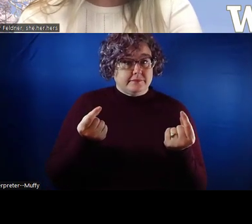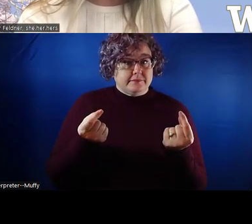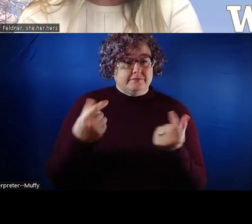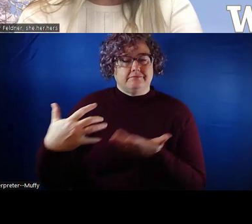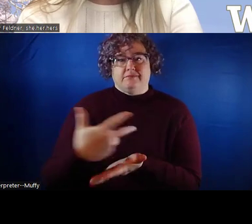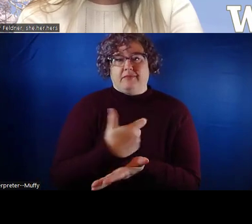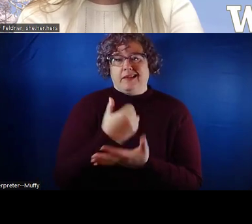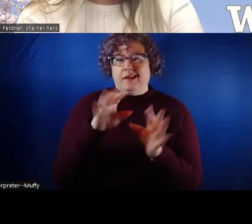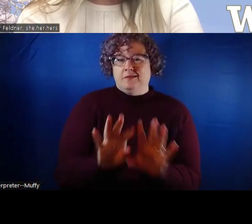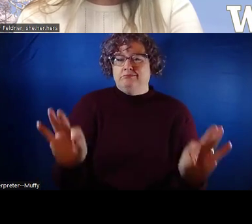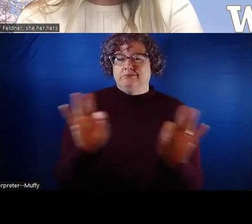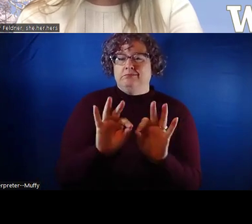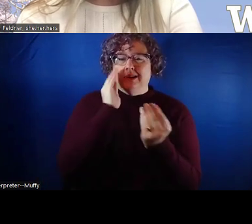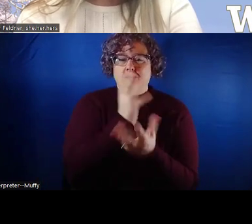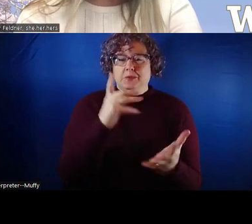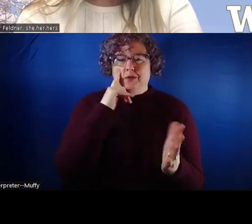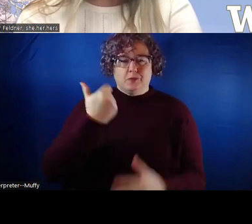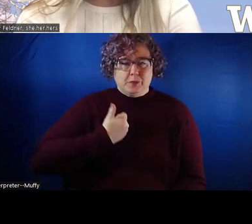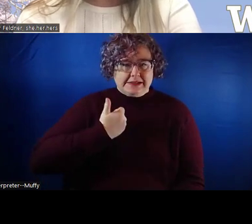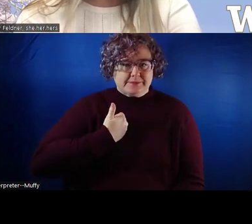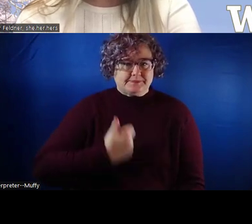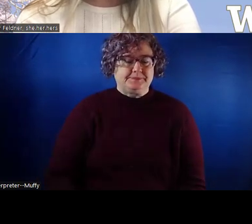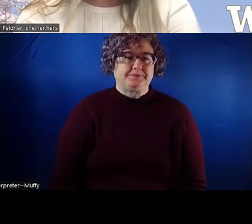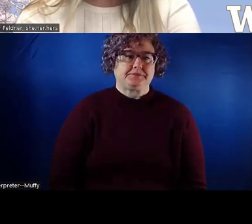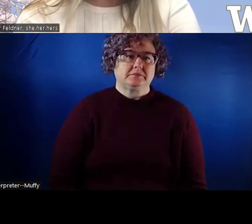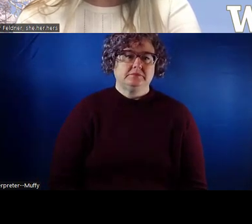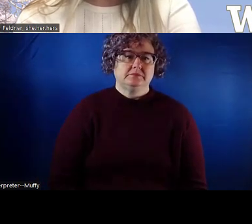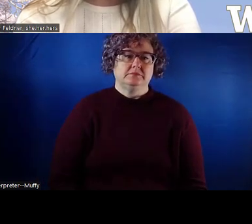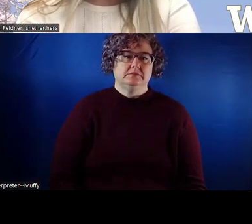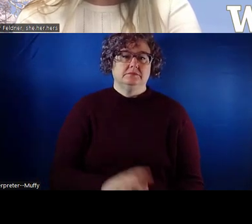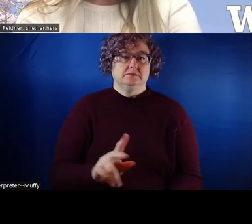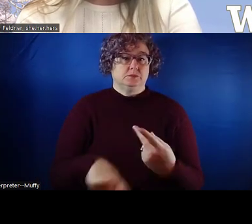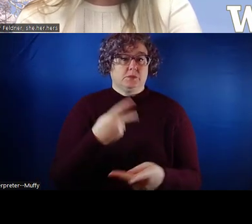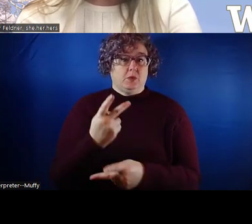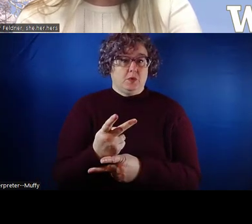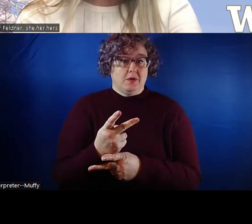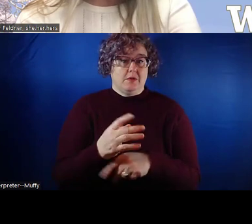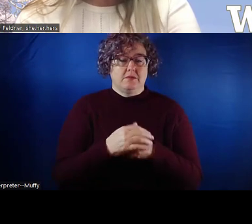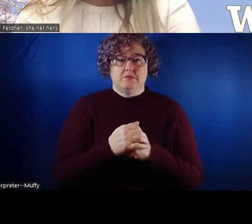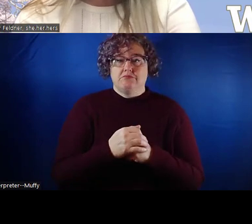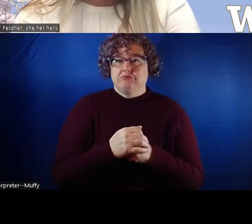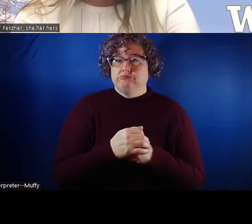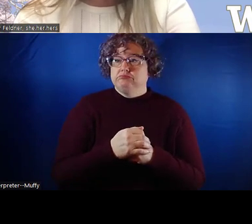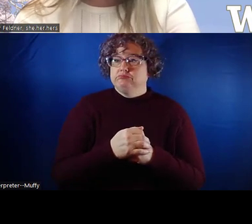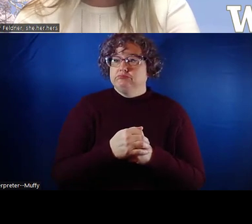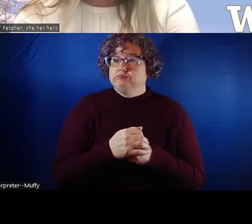for myself. What kind of, you know, visits did I want to have